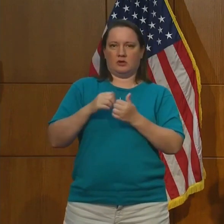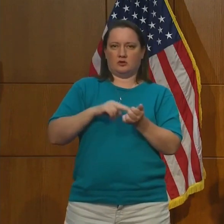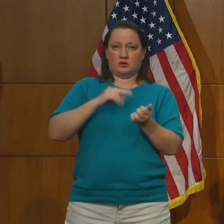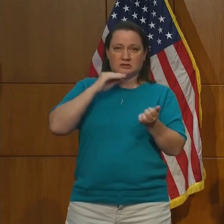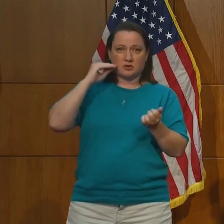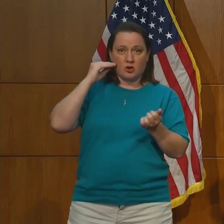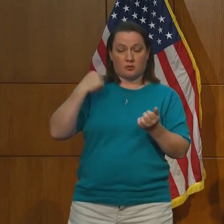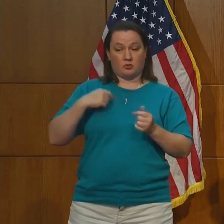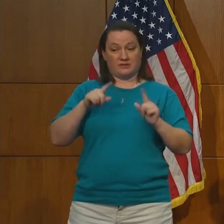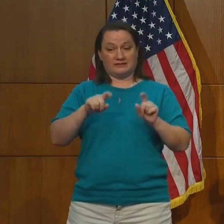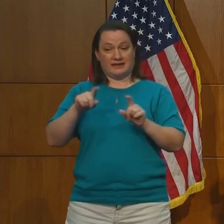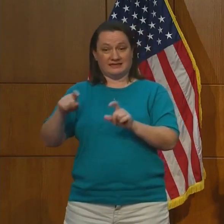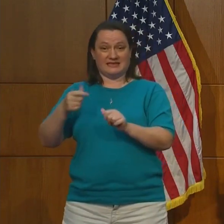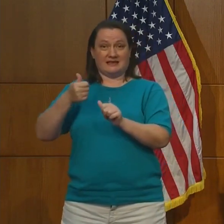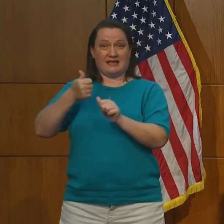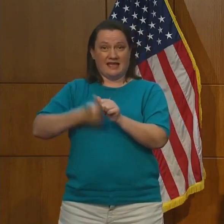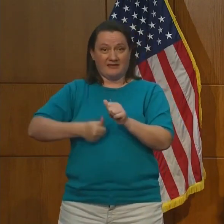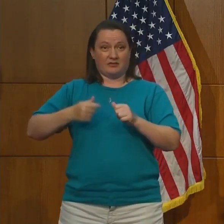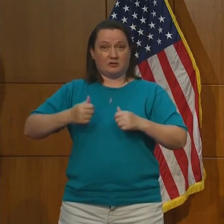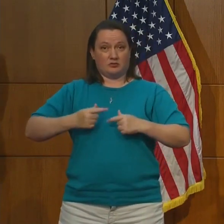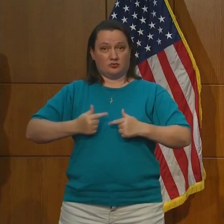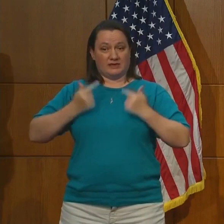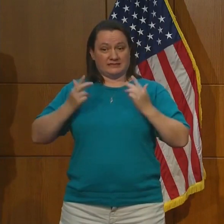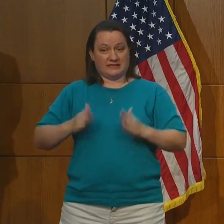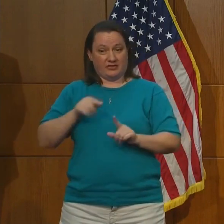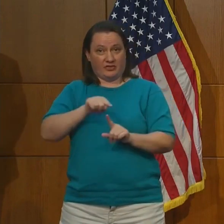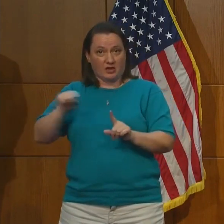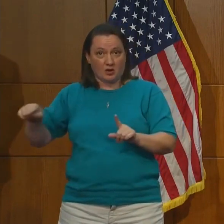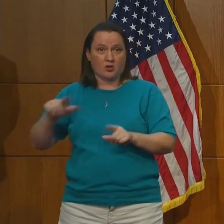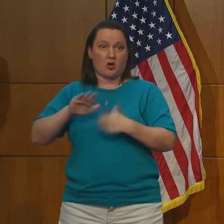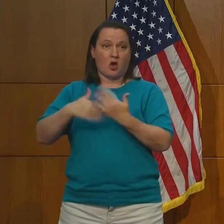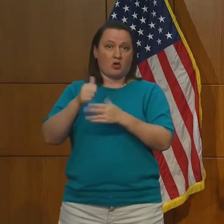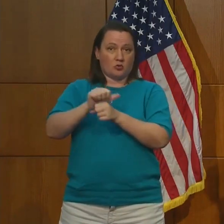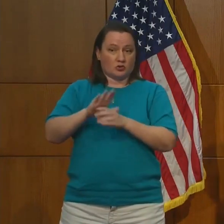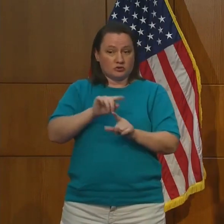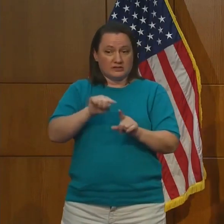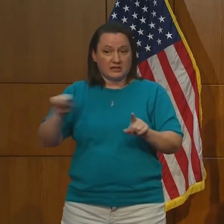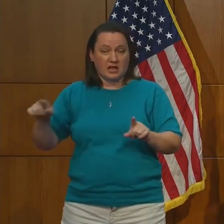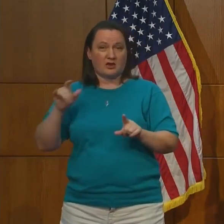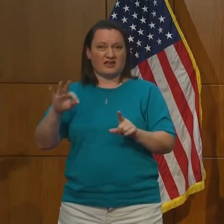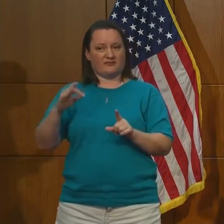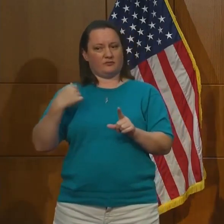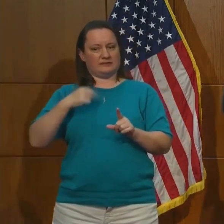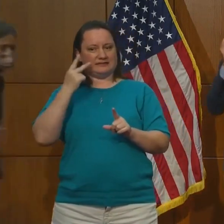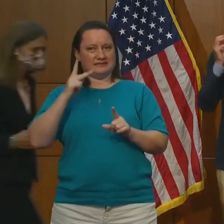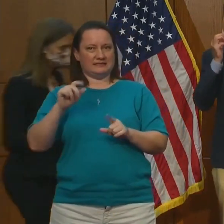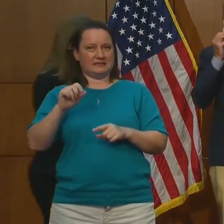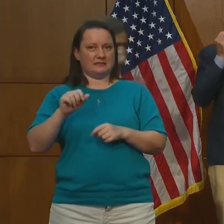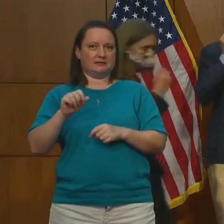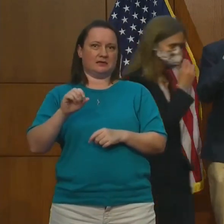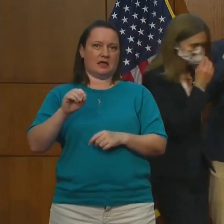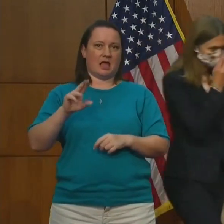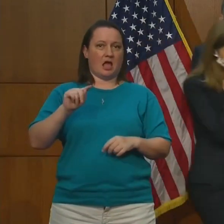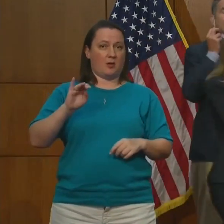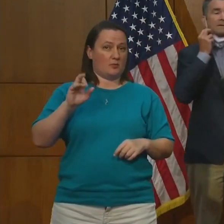THIS. IN VIRGINIA AT WHETHER WE'RE TESTING YOU KNOW EVERY SINGLE STAFF MEMBER AND PRESIDENT BASILIDES THAT STILL